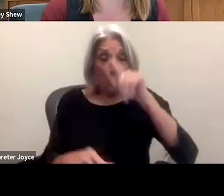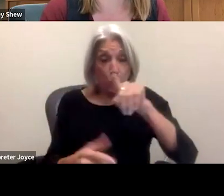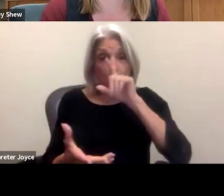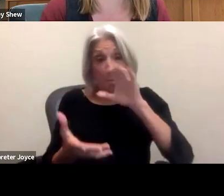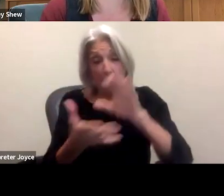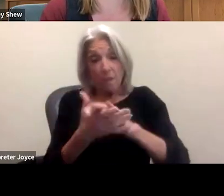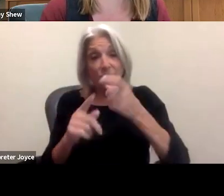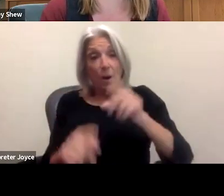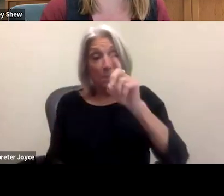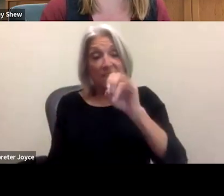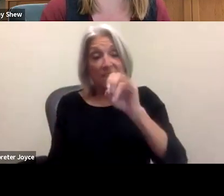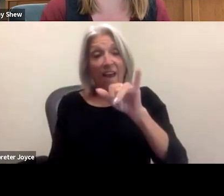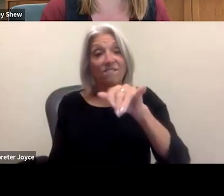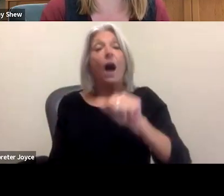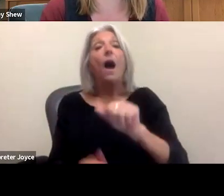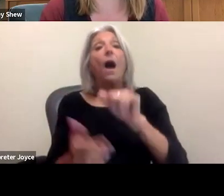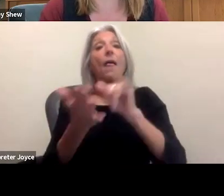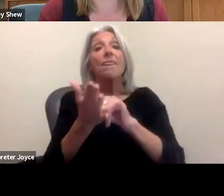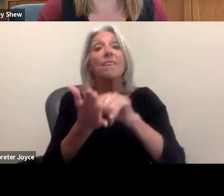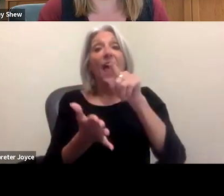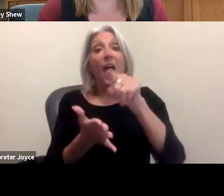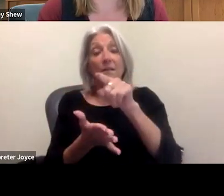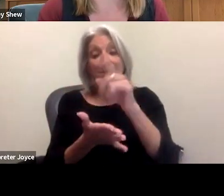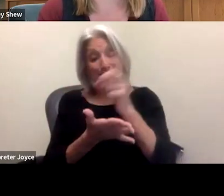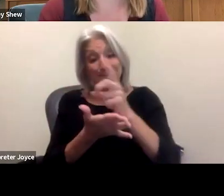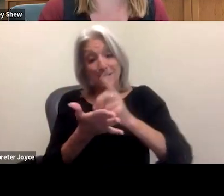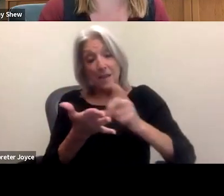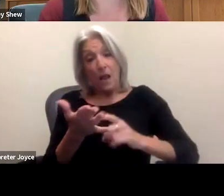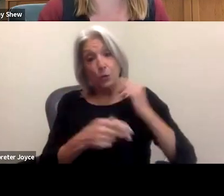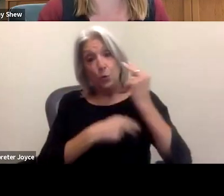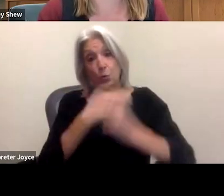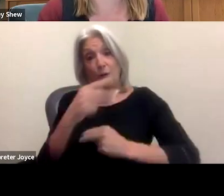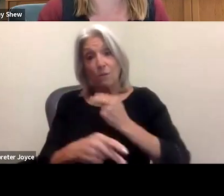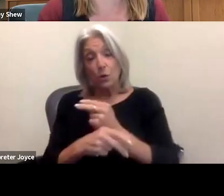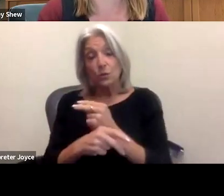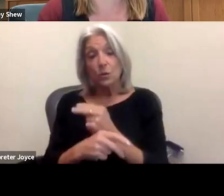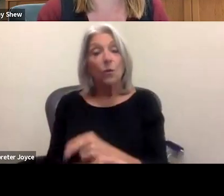that designing universally, even if it's a fun